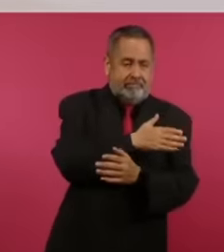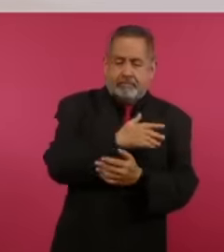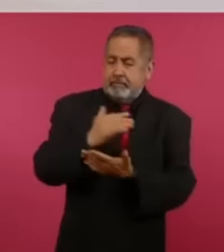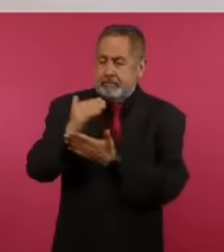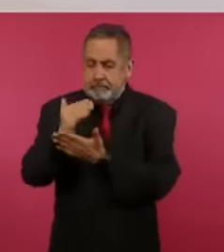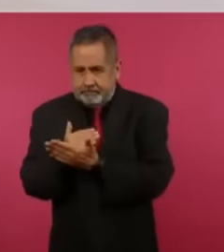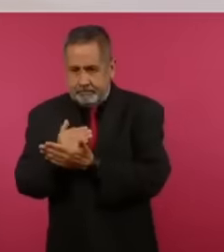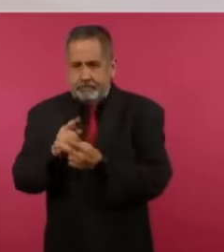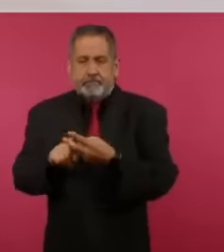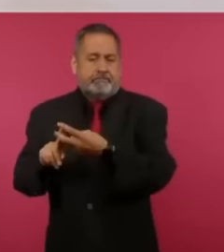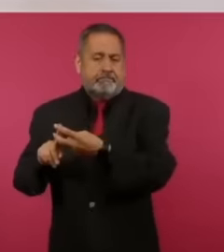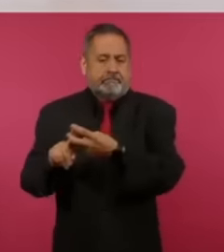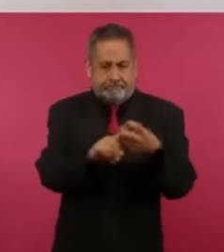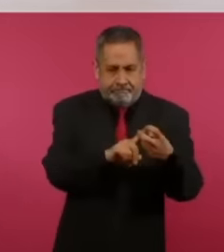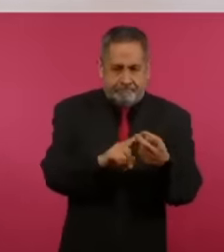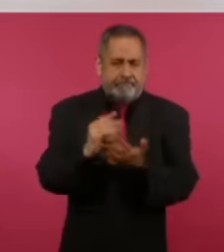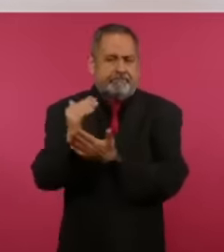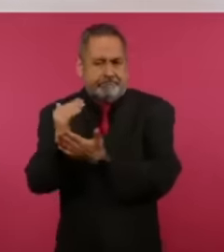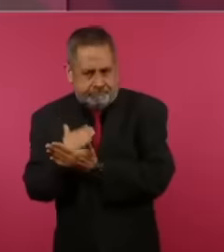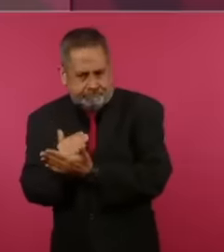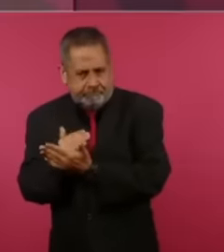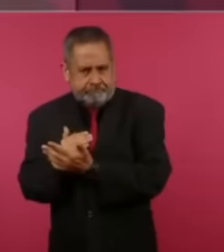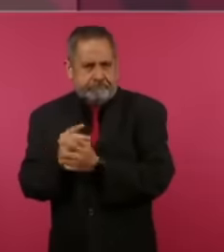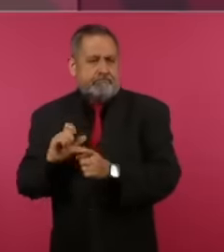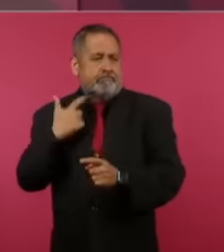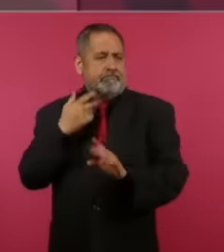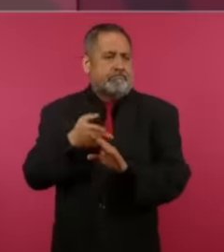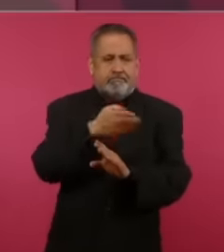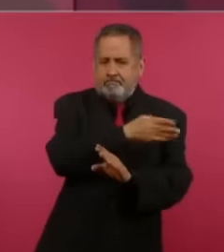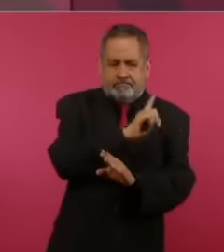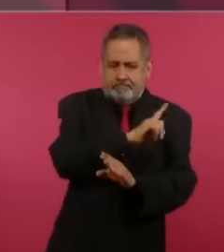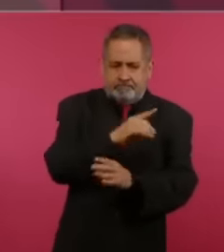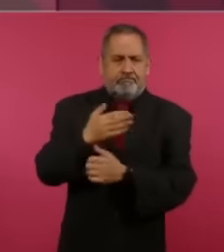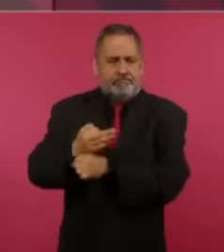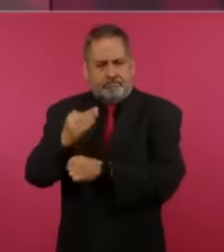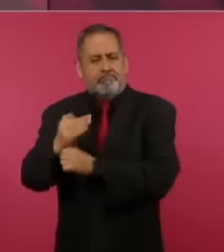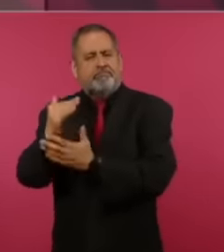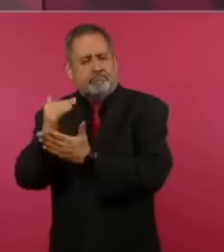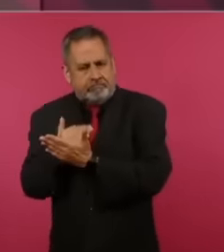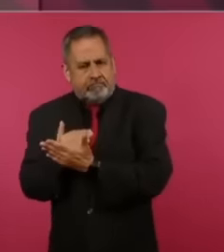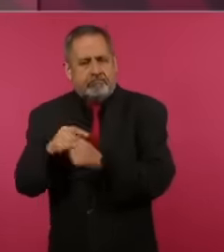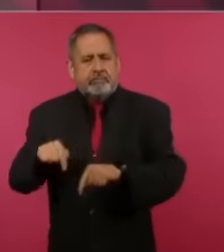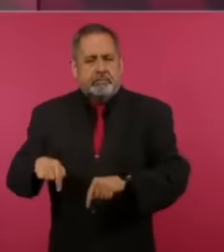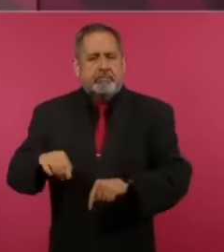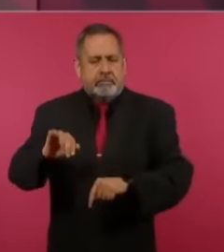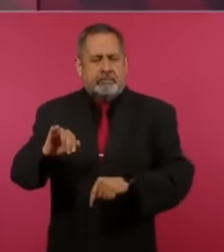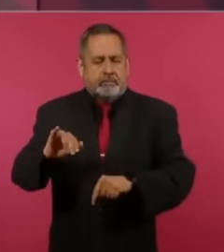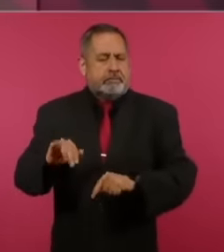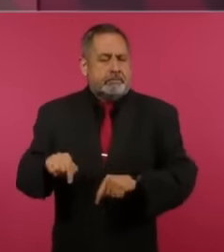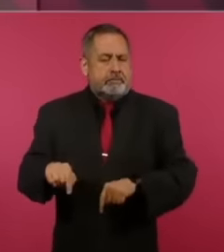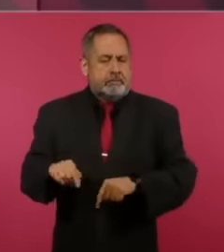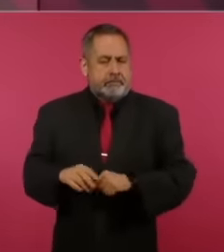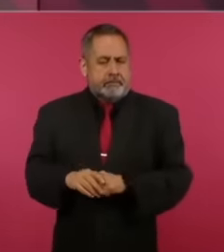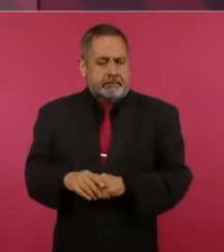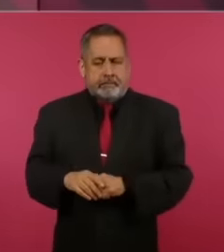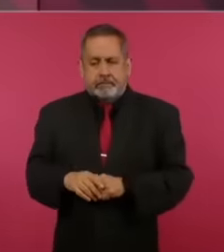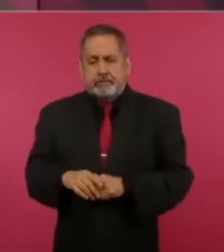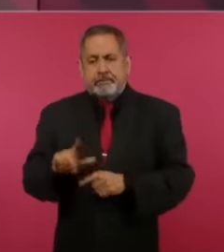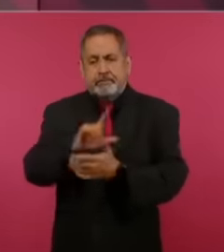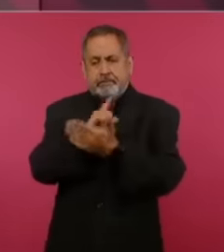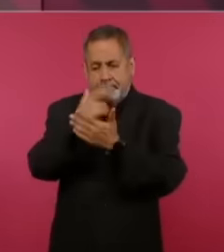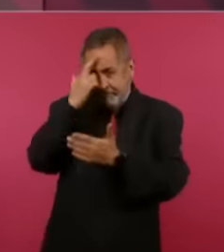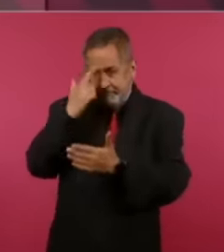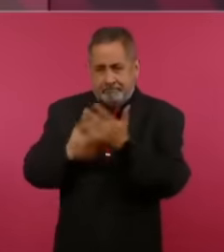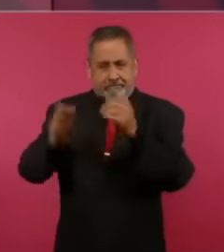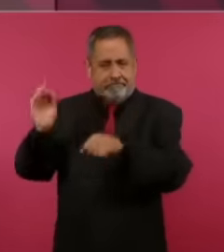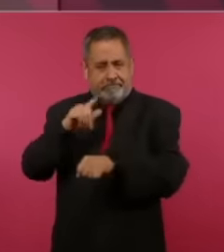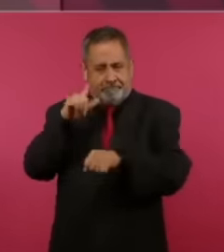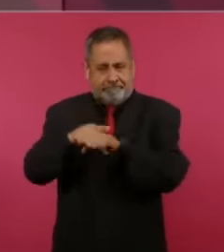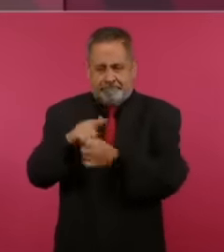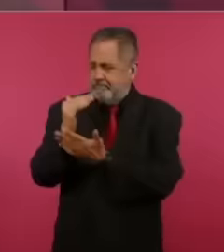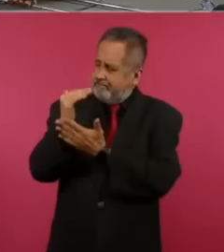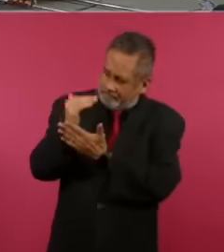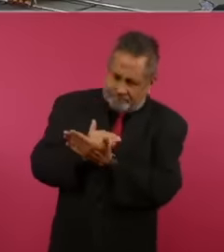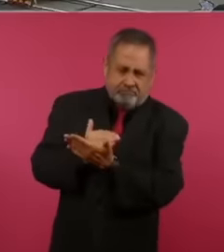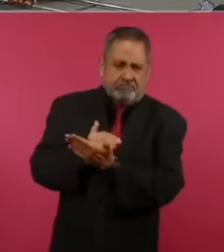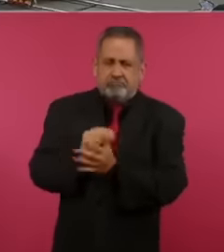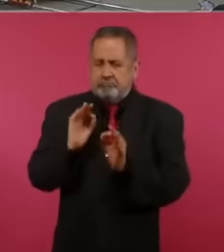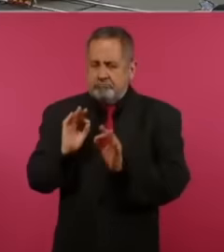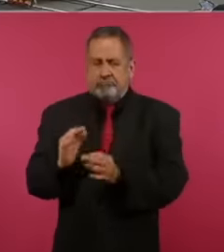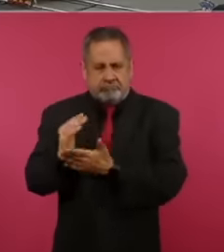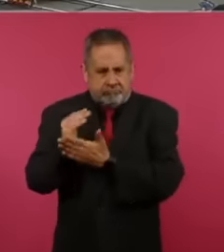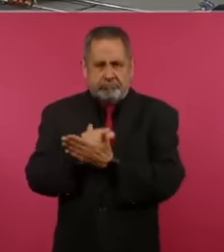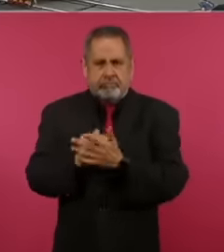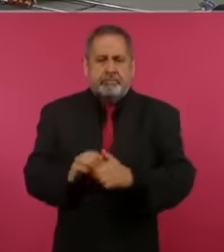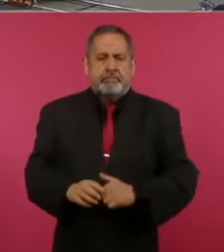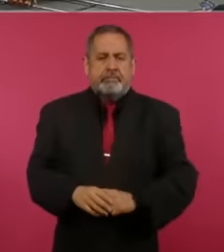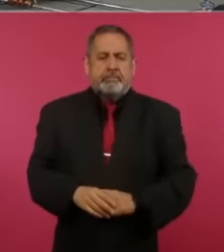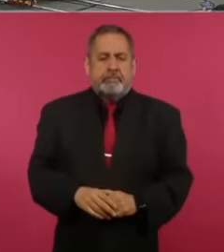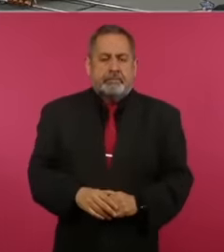kidnappings than in the previous six-year periods and crimes of the Federal order except where